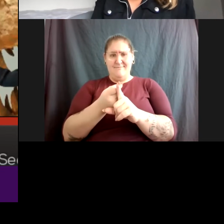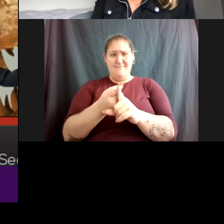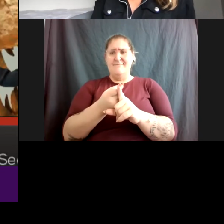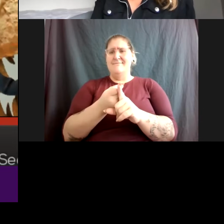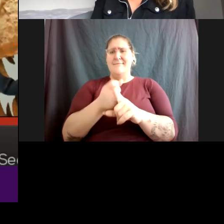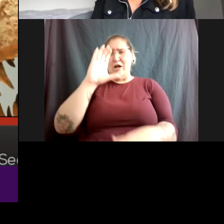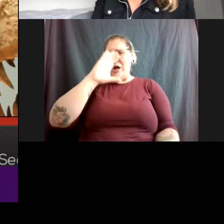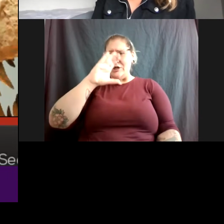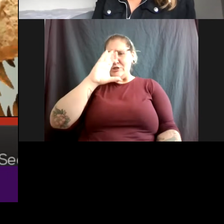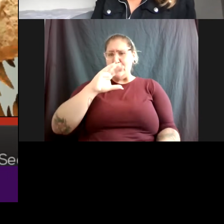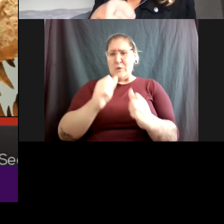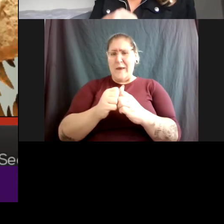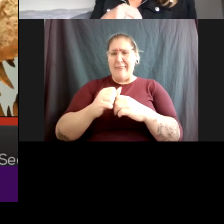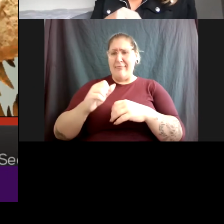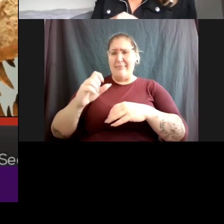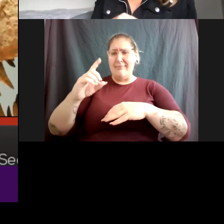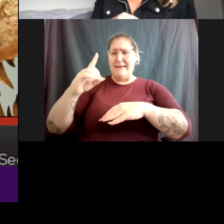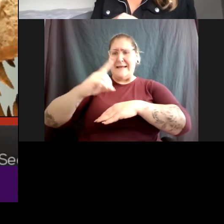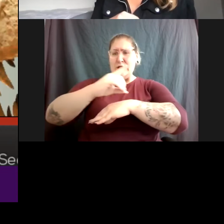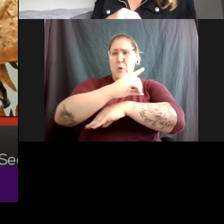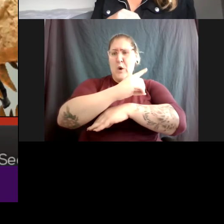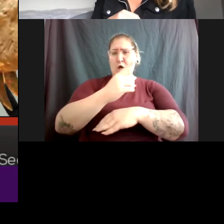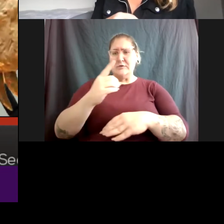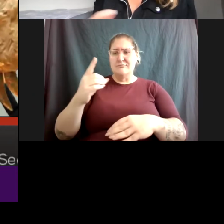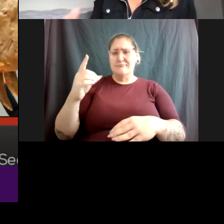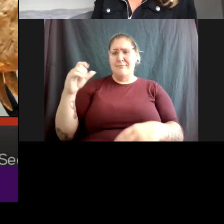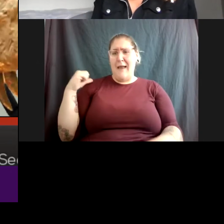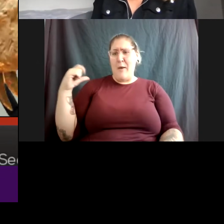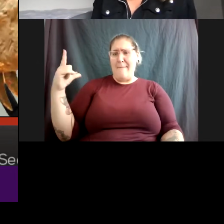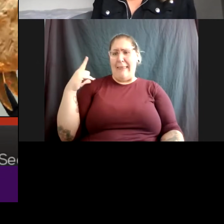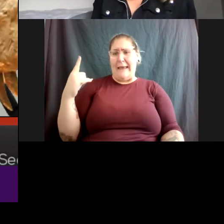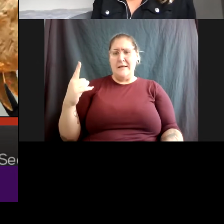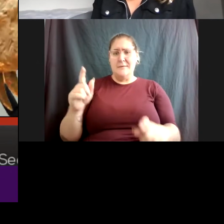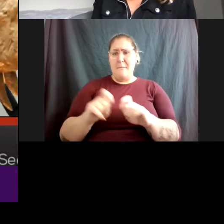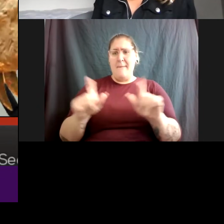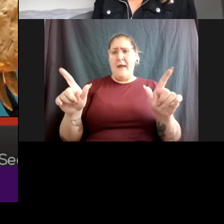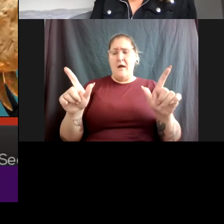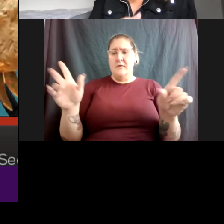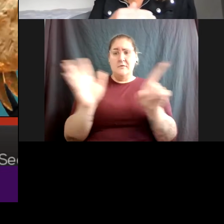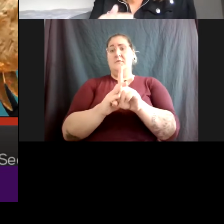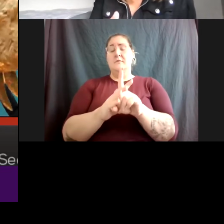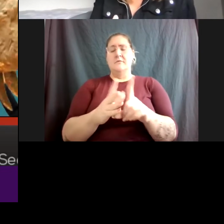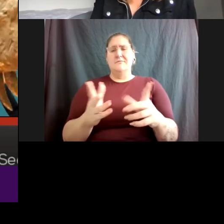popping out of its nostril. That confused me because I was expecting a video. So, inadvertently,